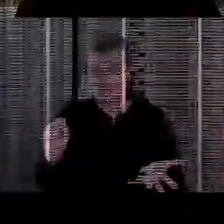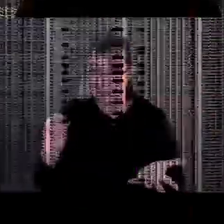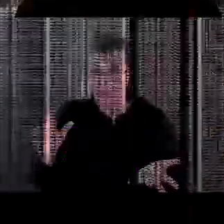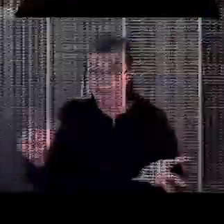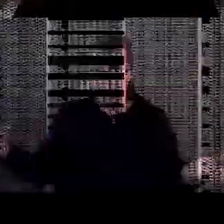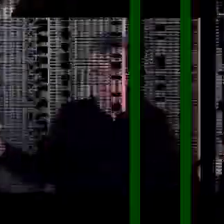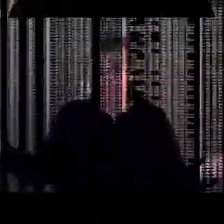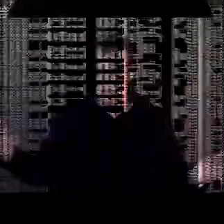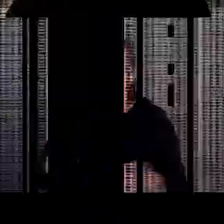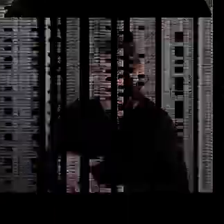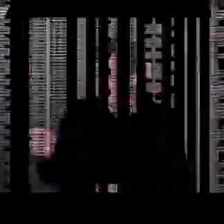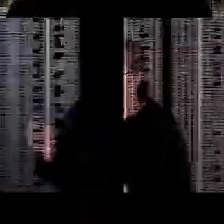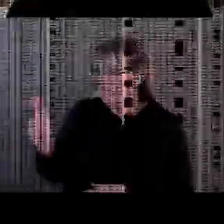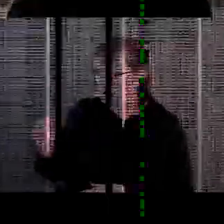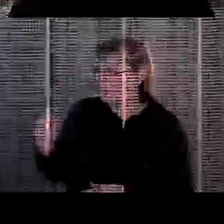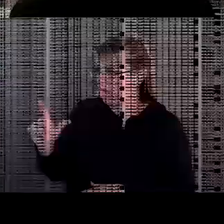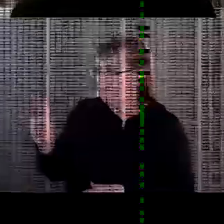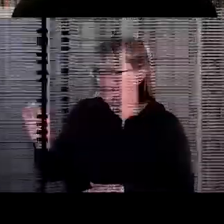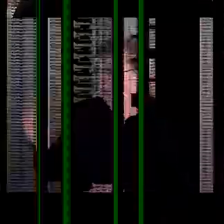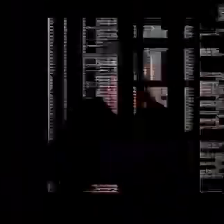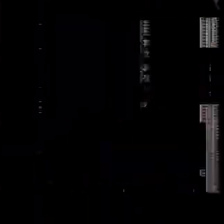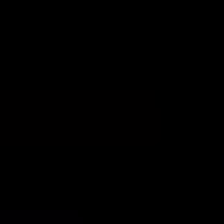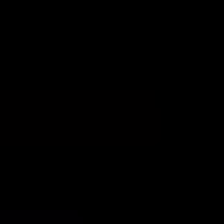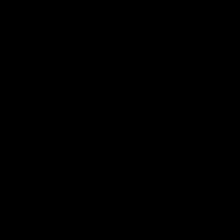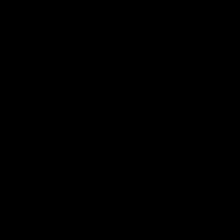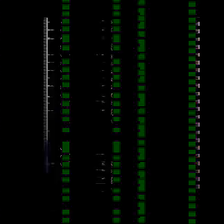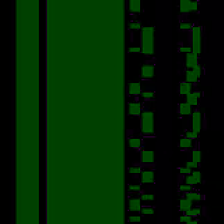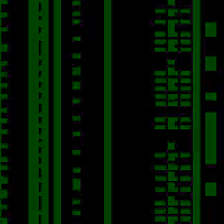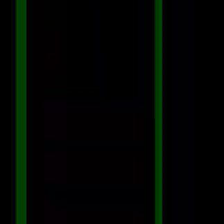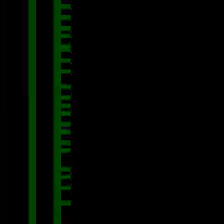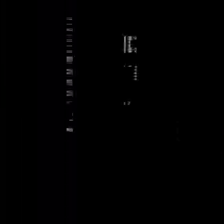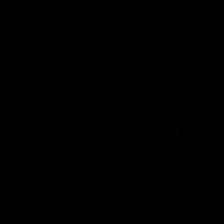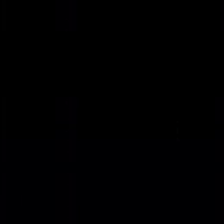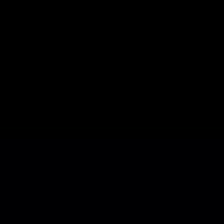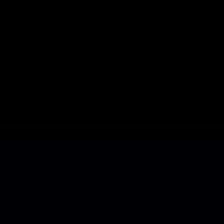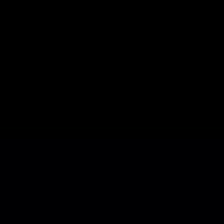Nic: He is out of luck. How many times have we heard that? I am out of luck? I am locked out.